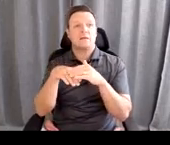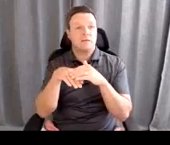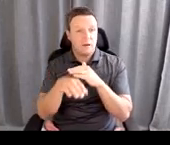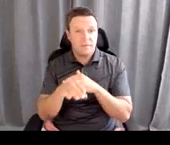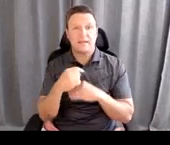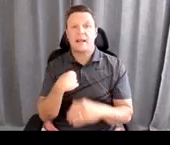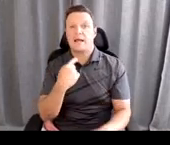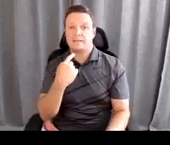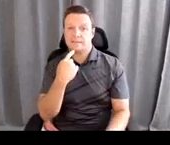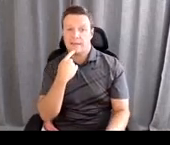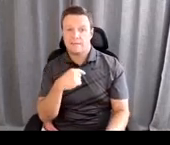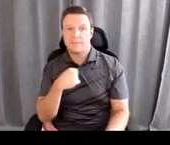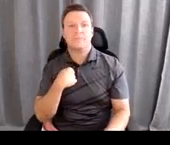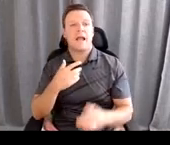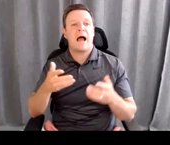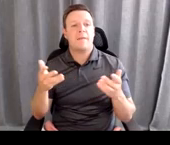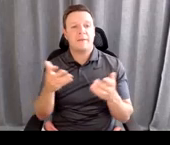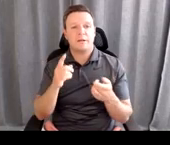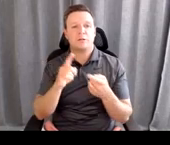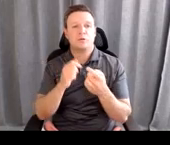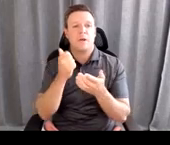I'm here to help you because you need help, right?